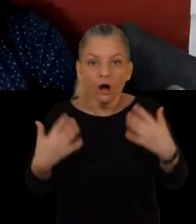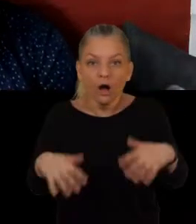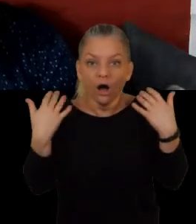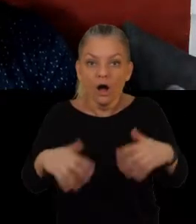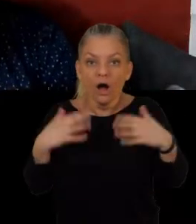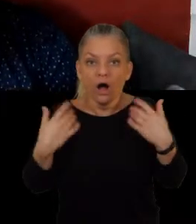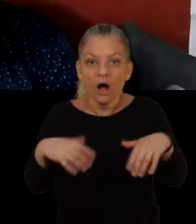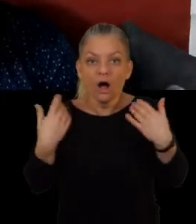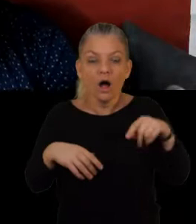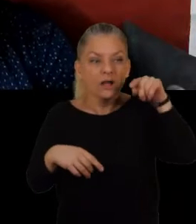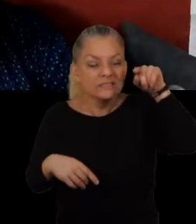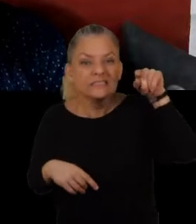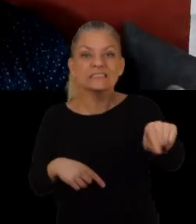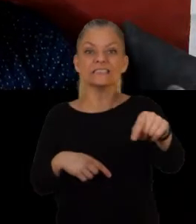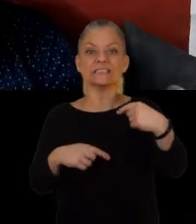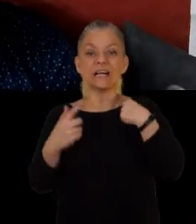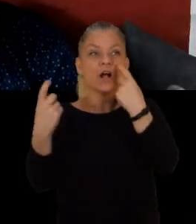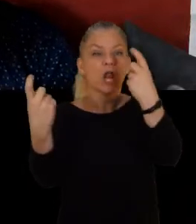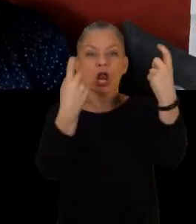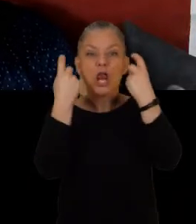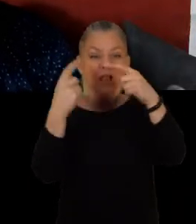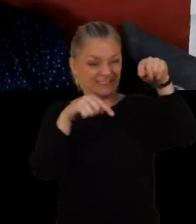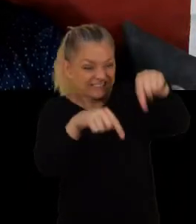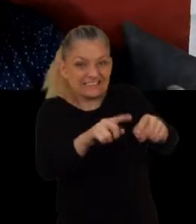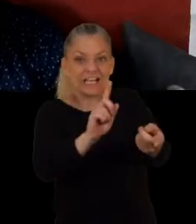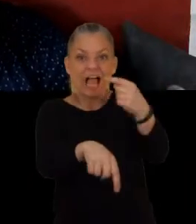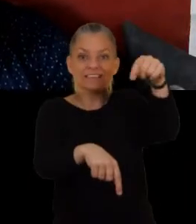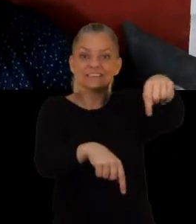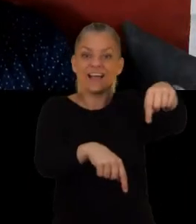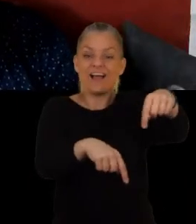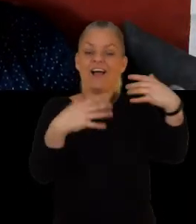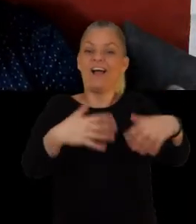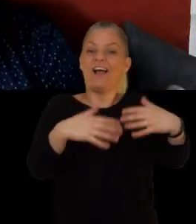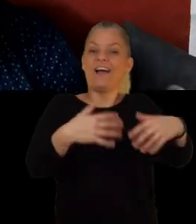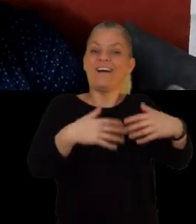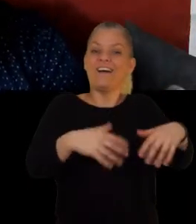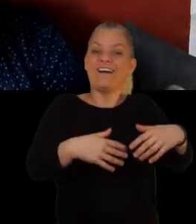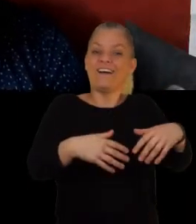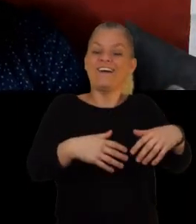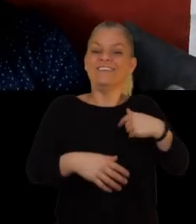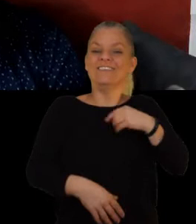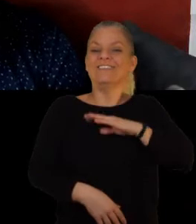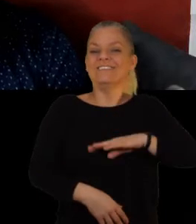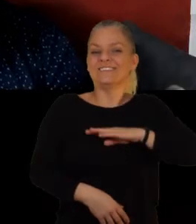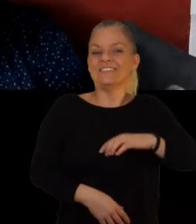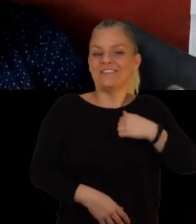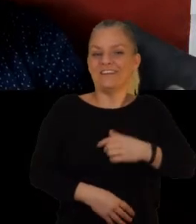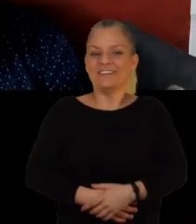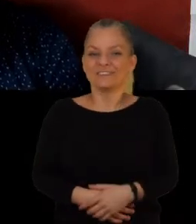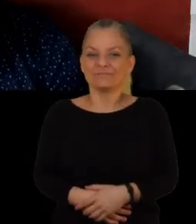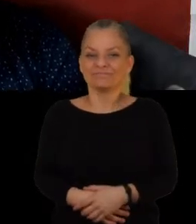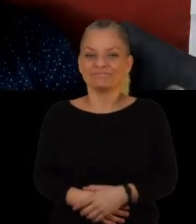i was just like oh wow this is amazing this is what i've been looking for this feels like